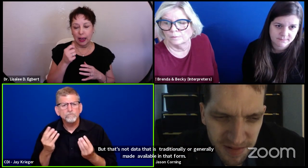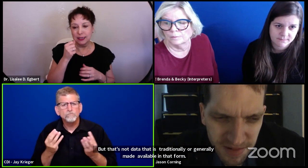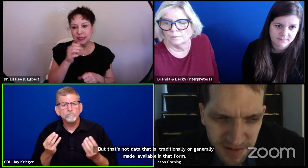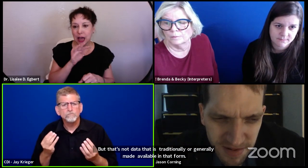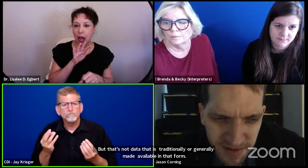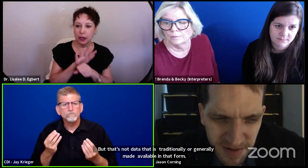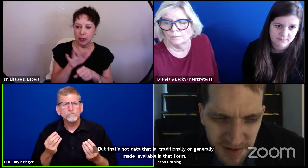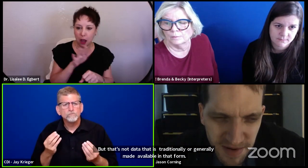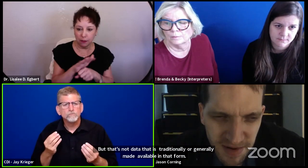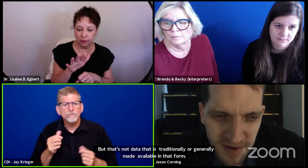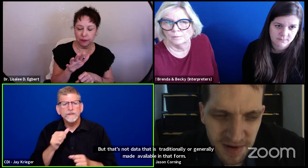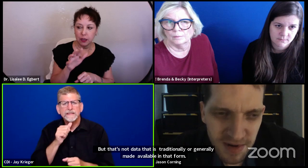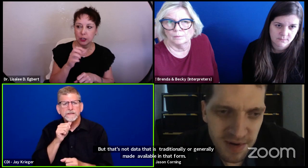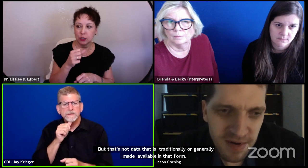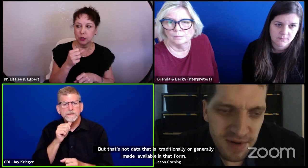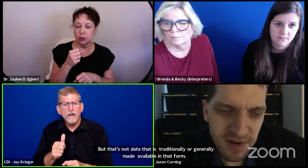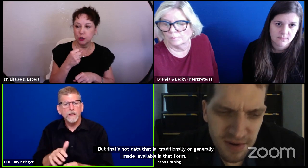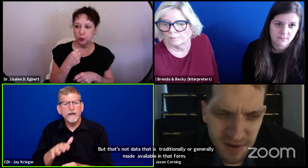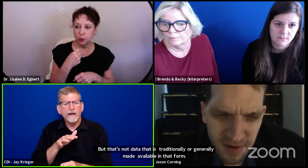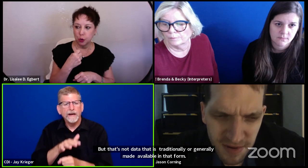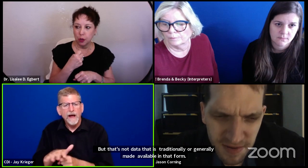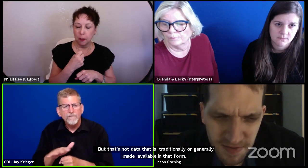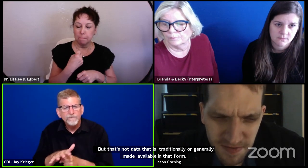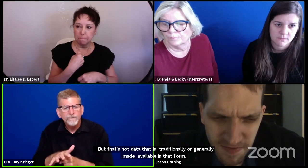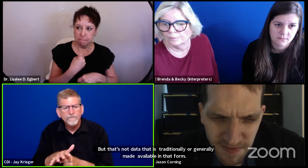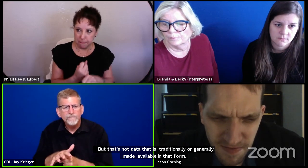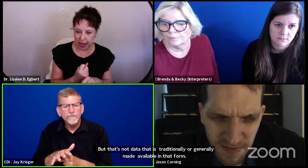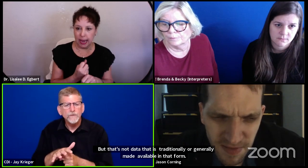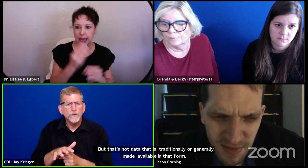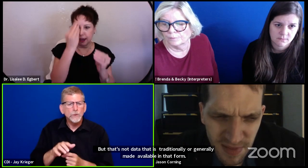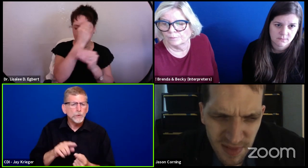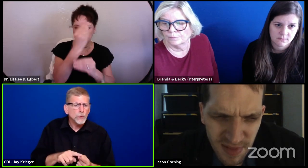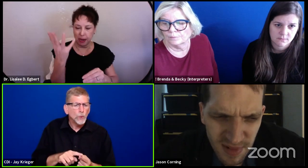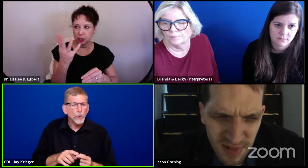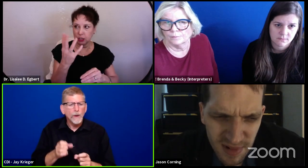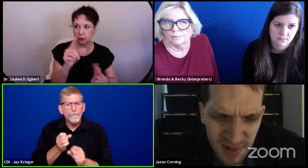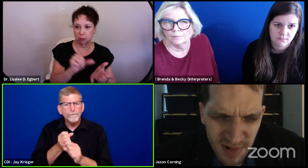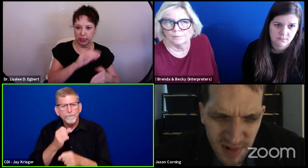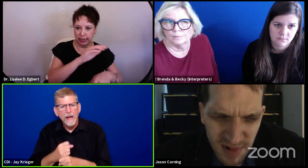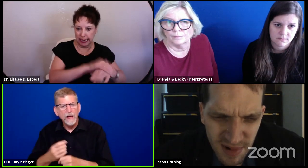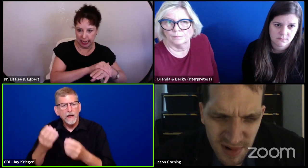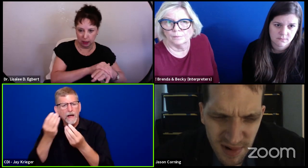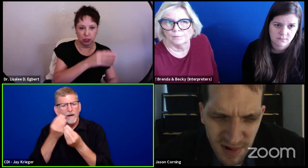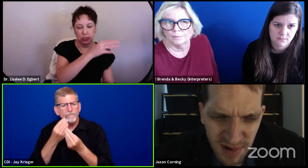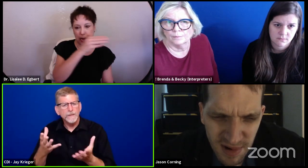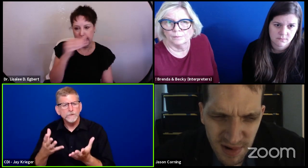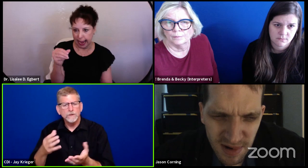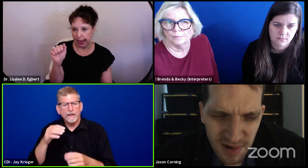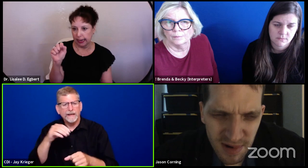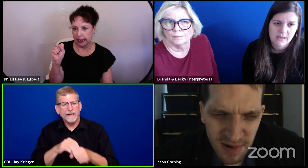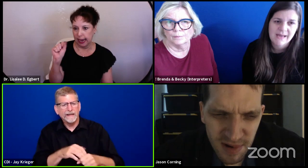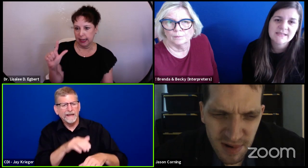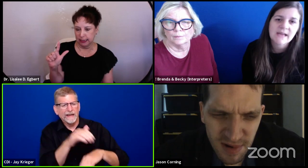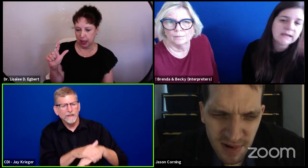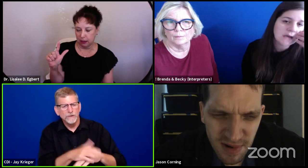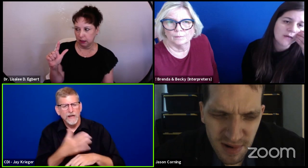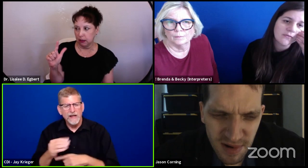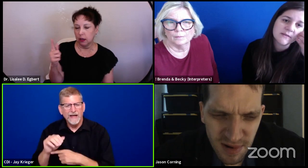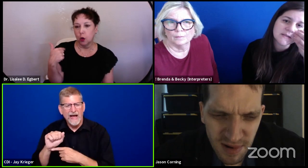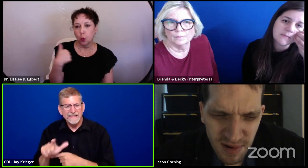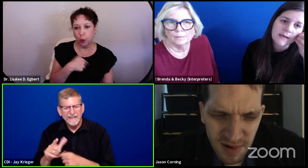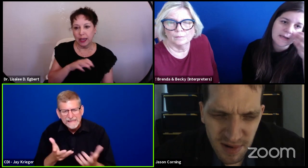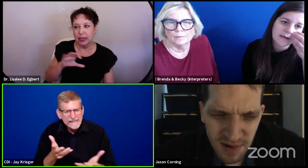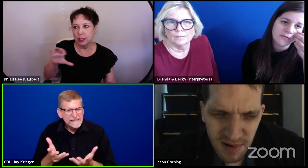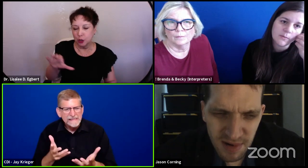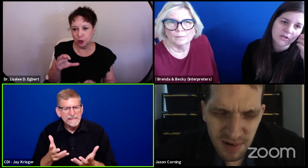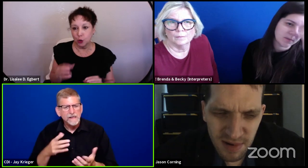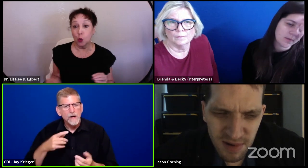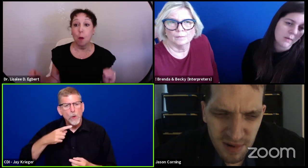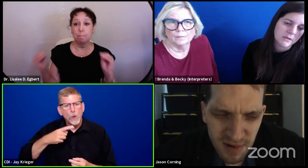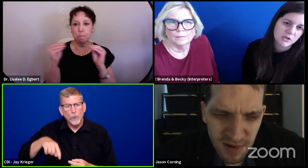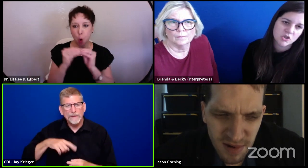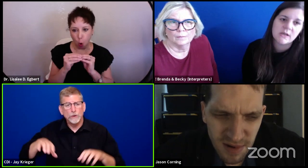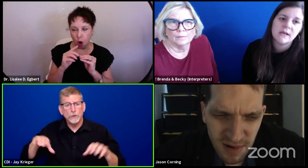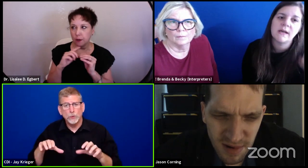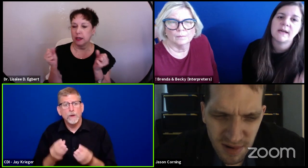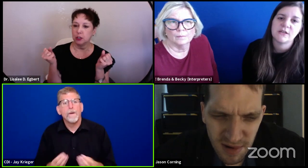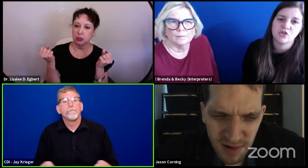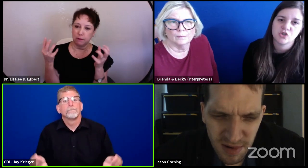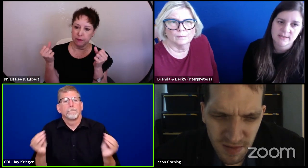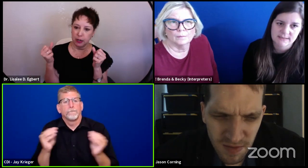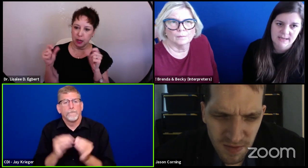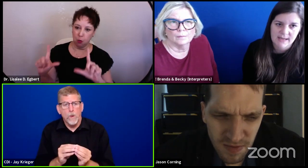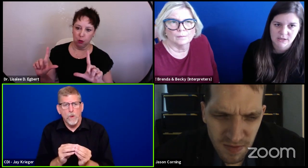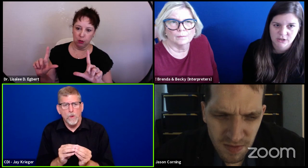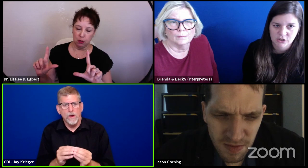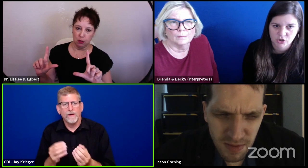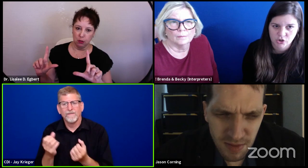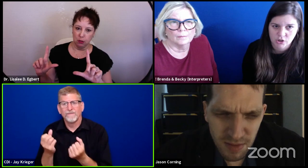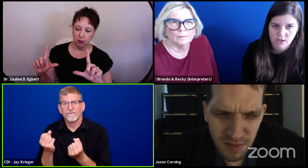We can't just provide information in English.